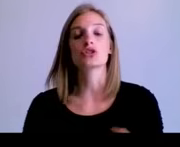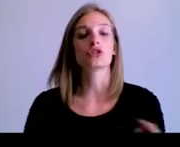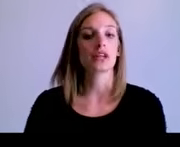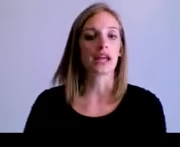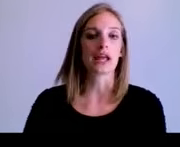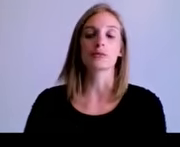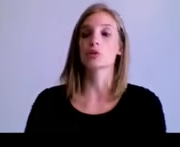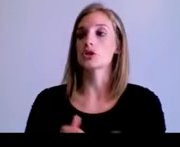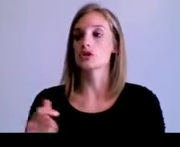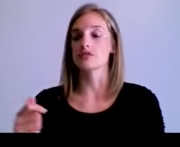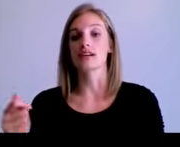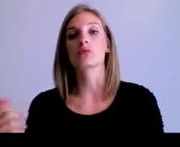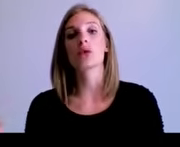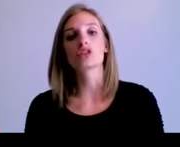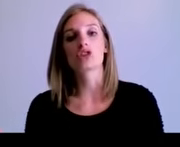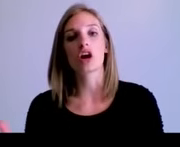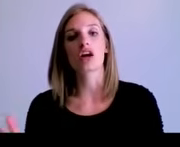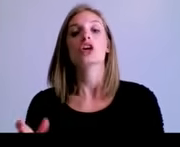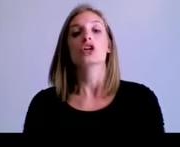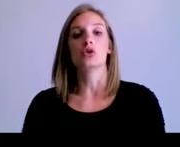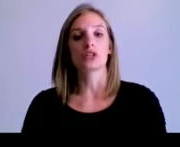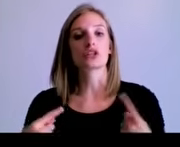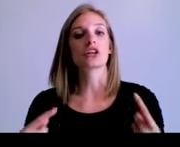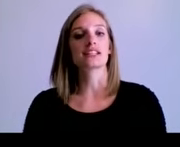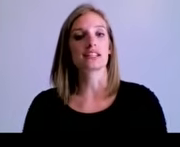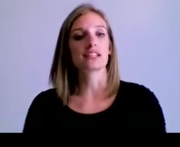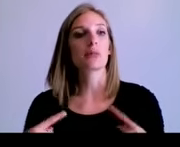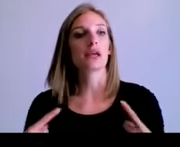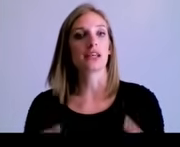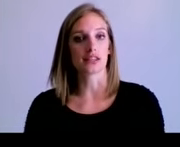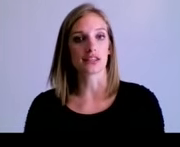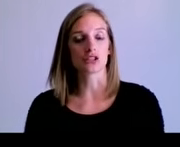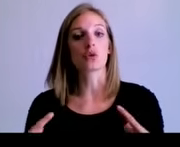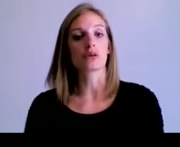your name or what's your favorite restaurant you can start anticipating that there is going